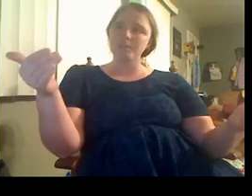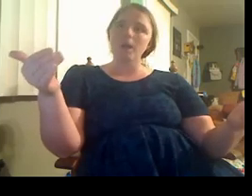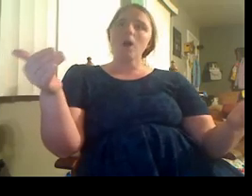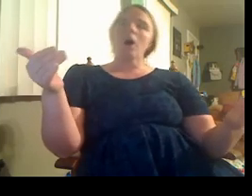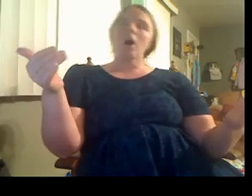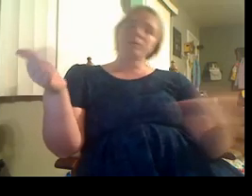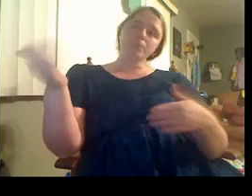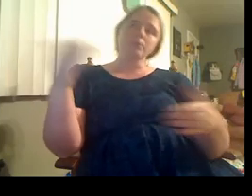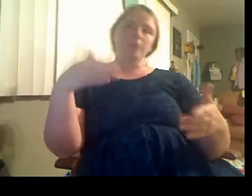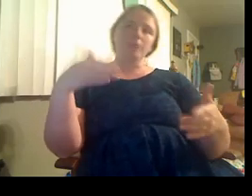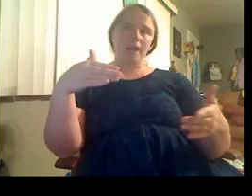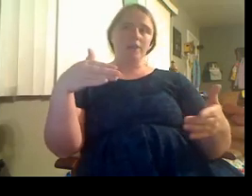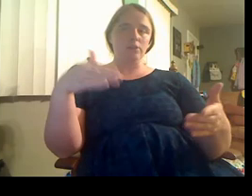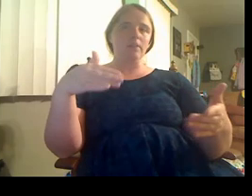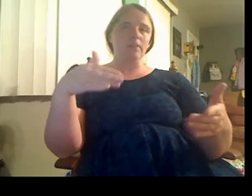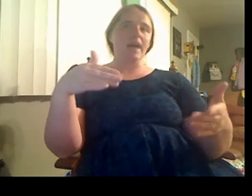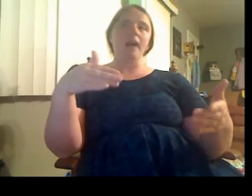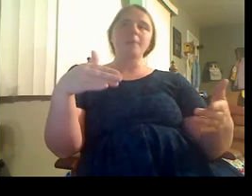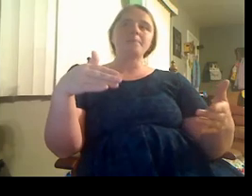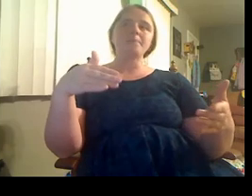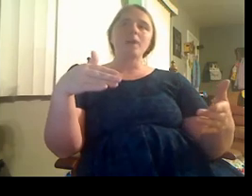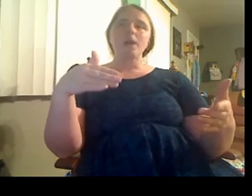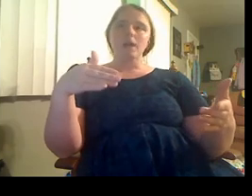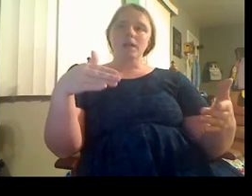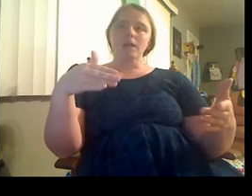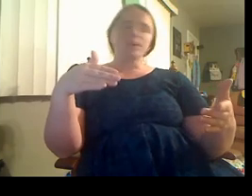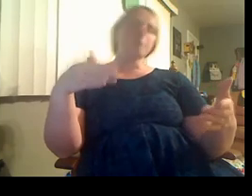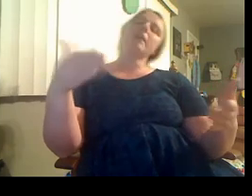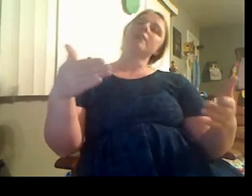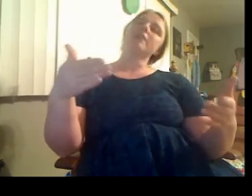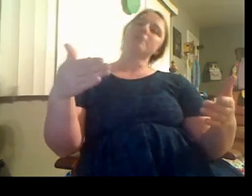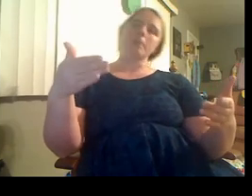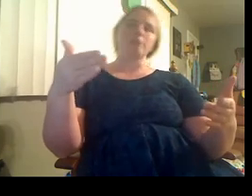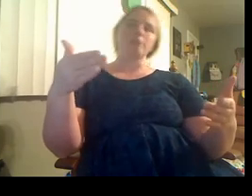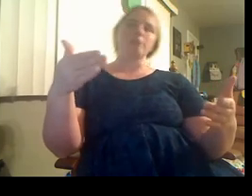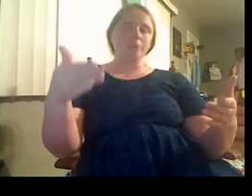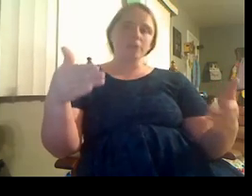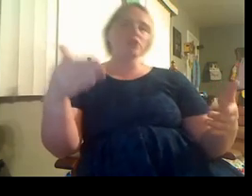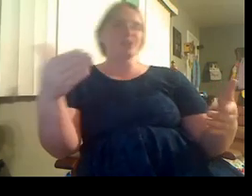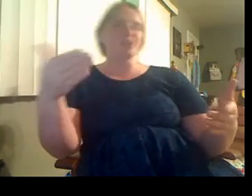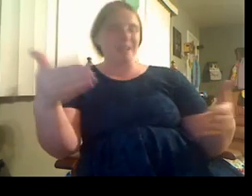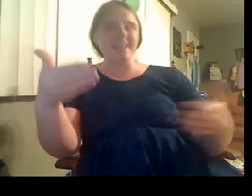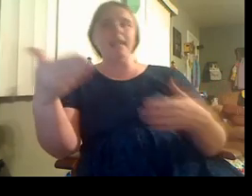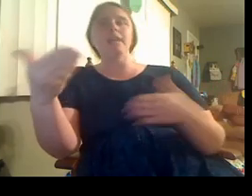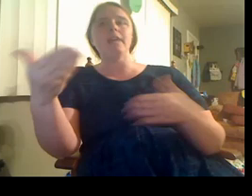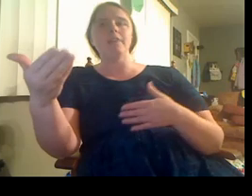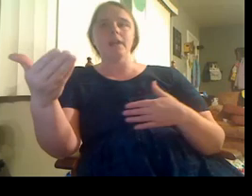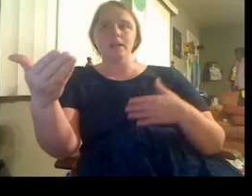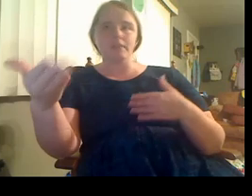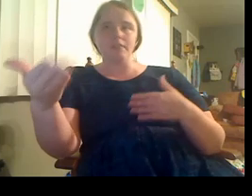Through the use of the CAC, and this provides a forum for collaboration training and advisory